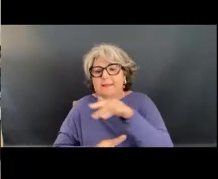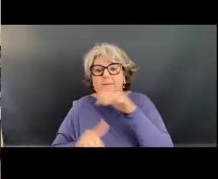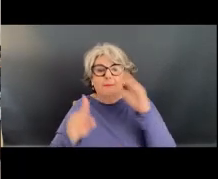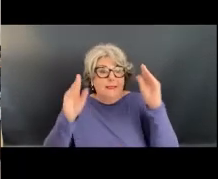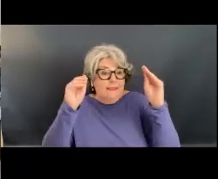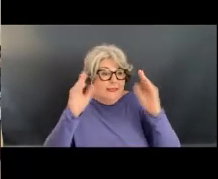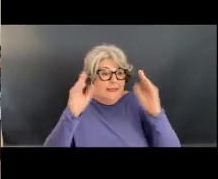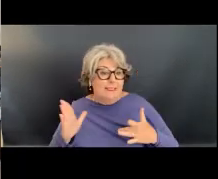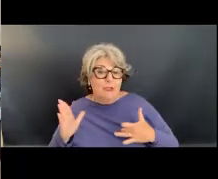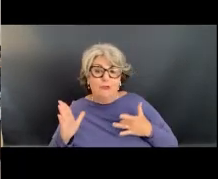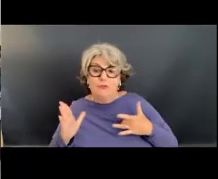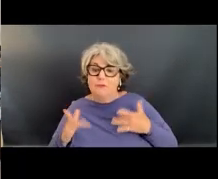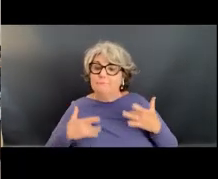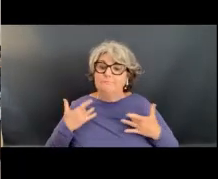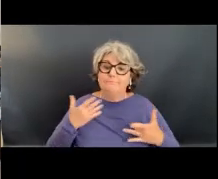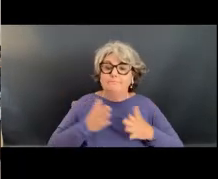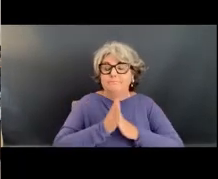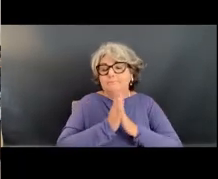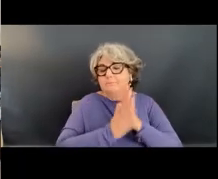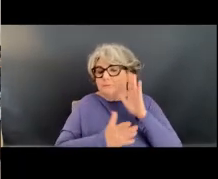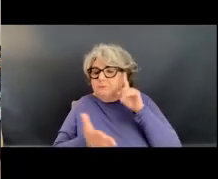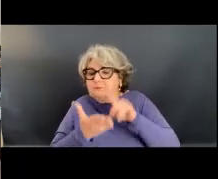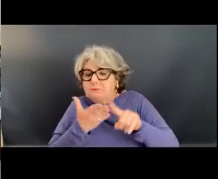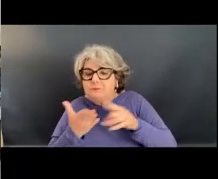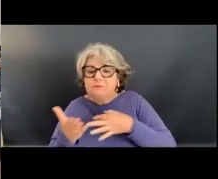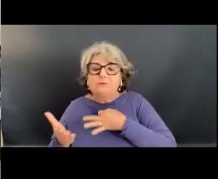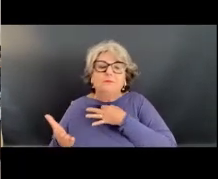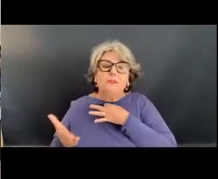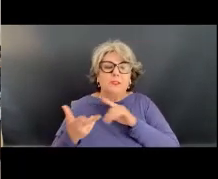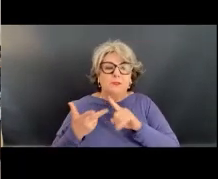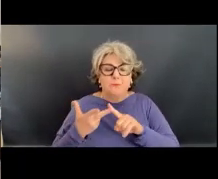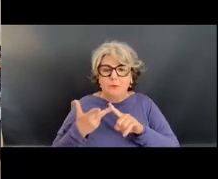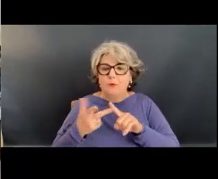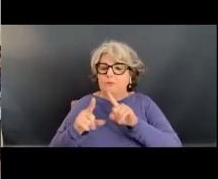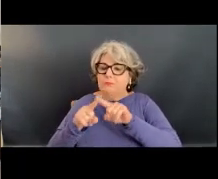excited to explore interdisciplinary projects